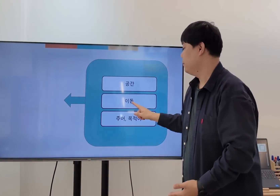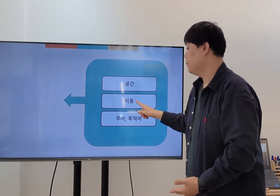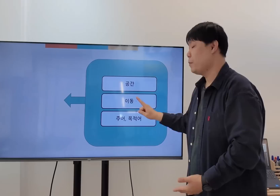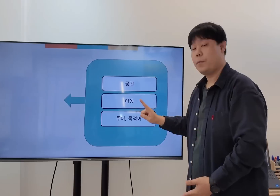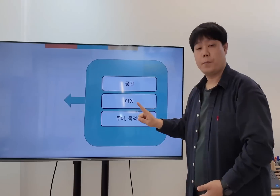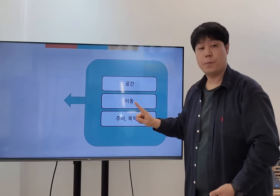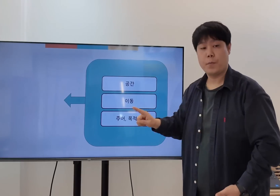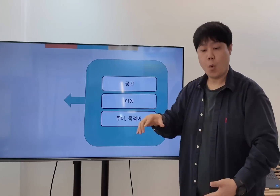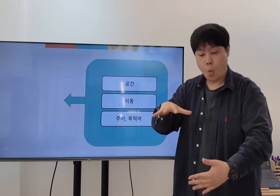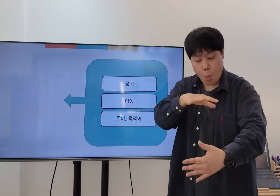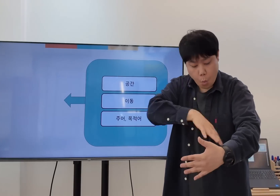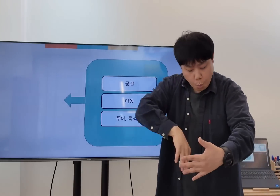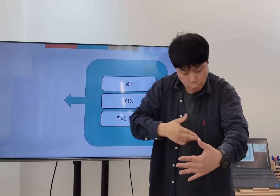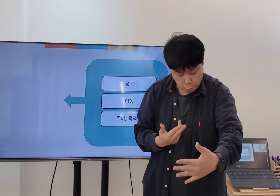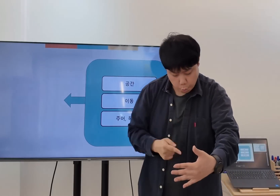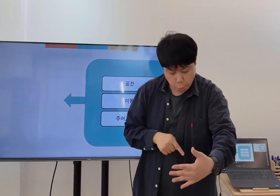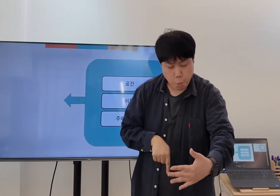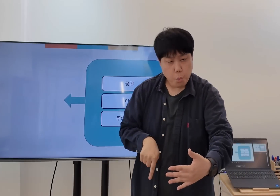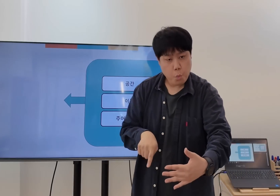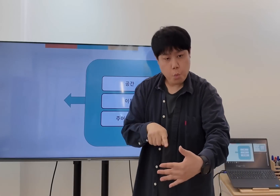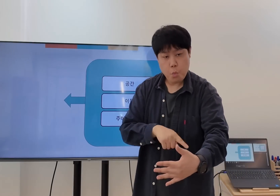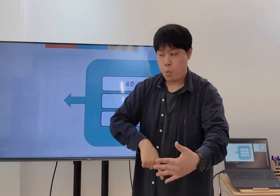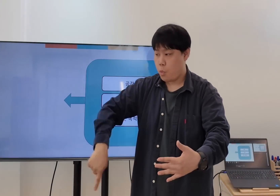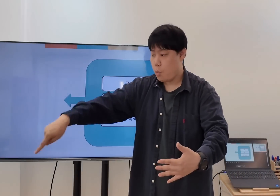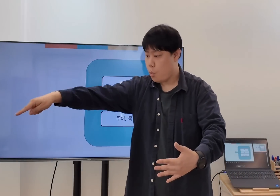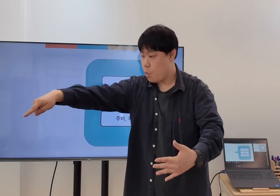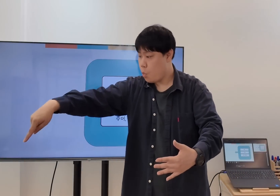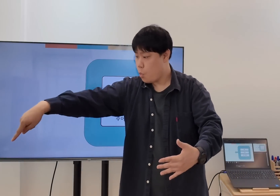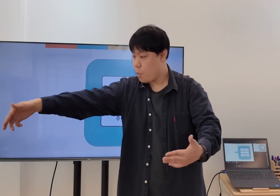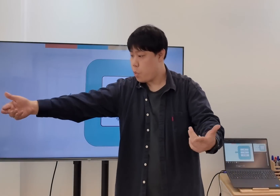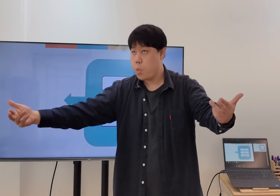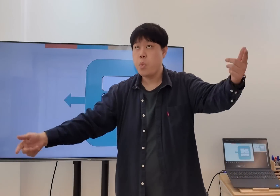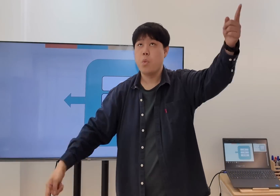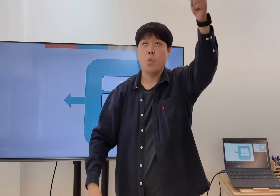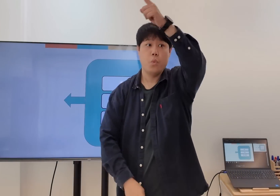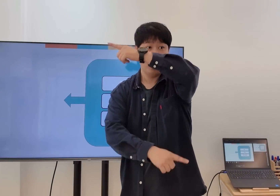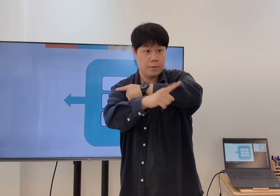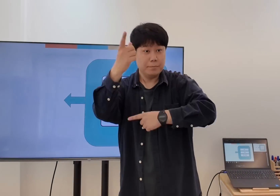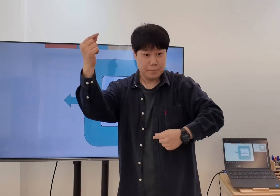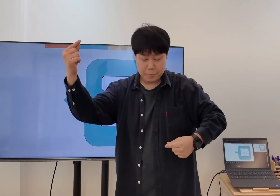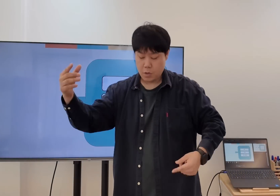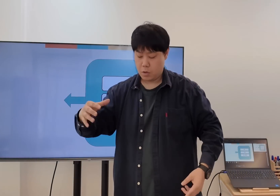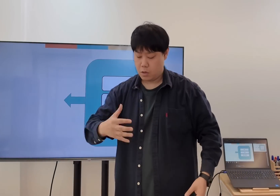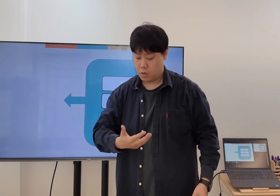Moving from empty place to place.